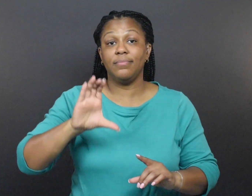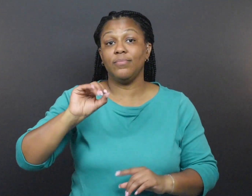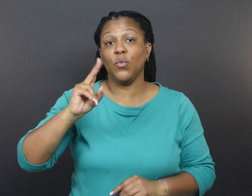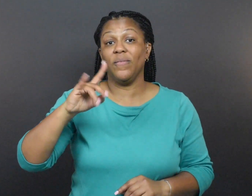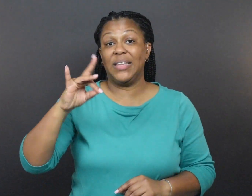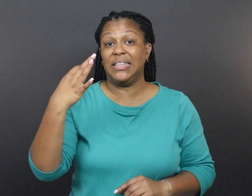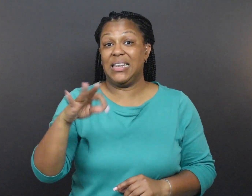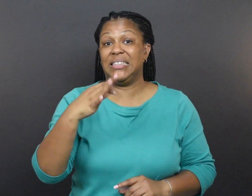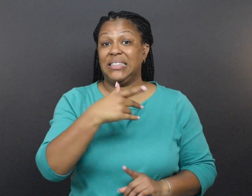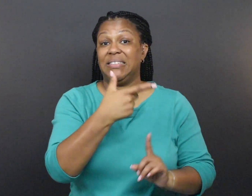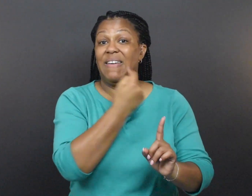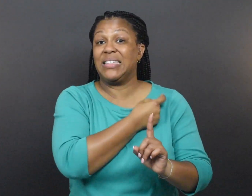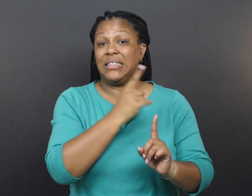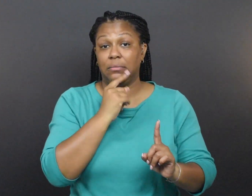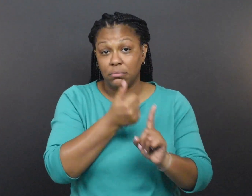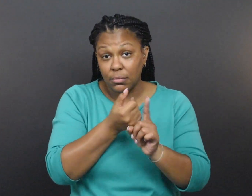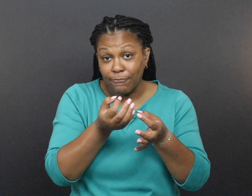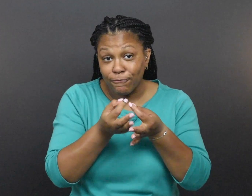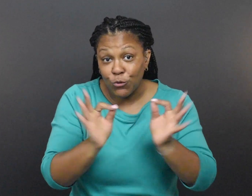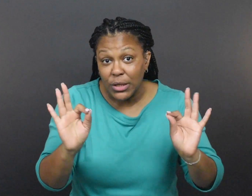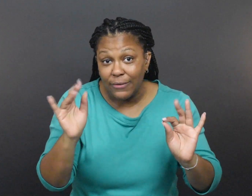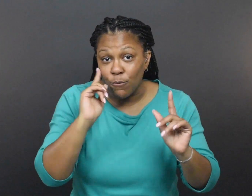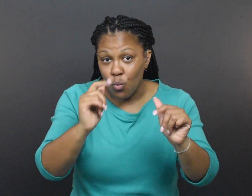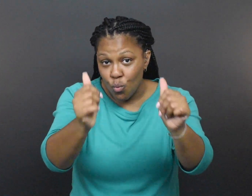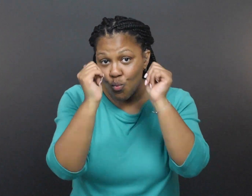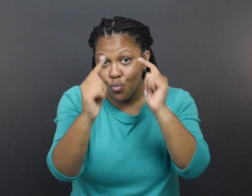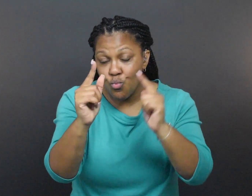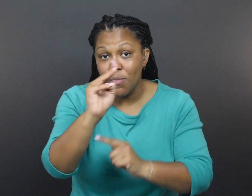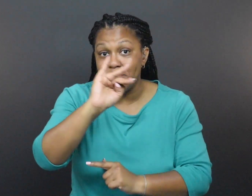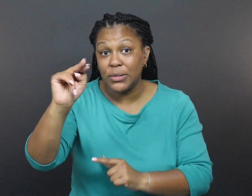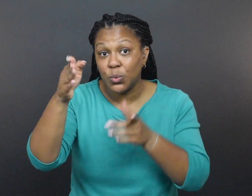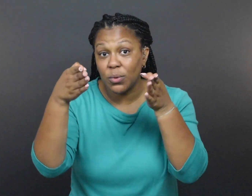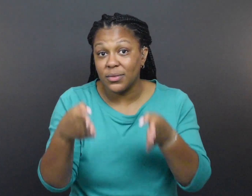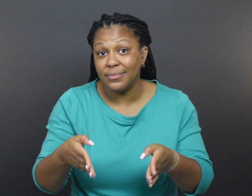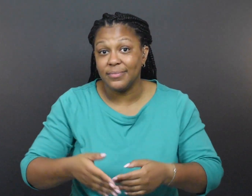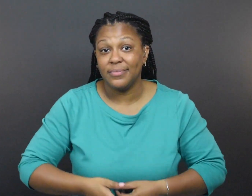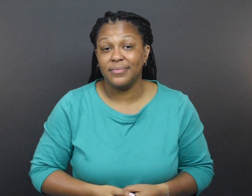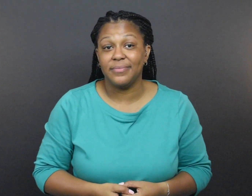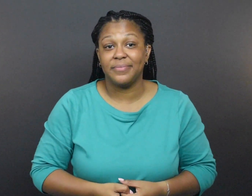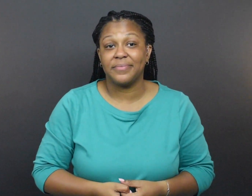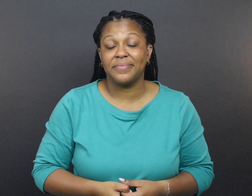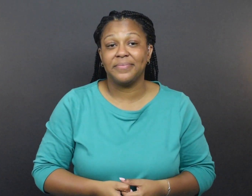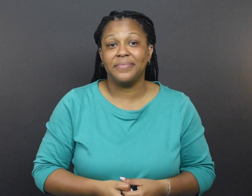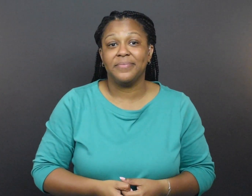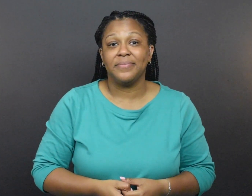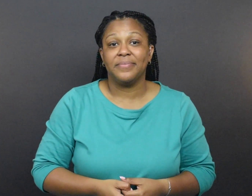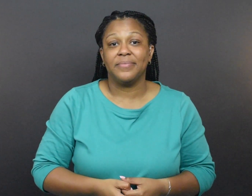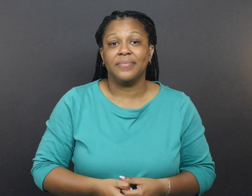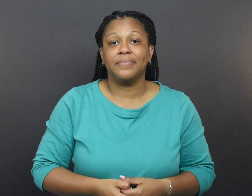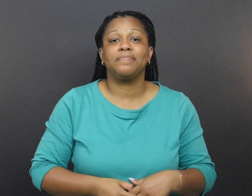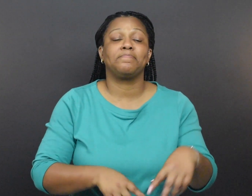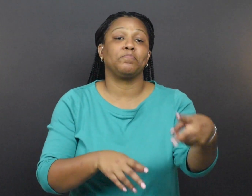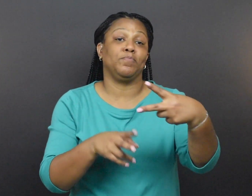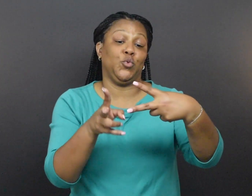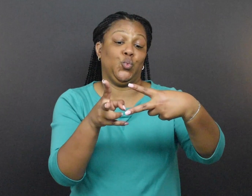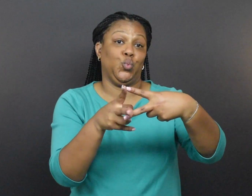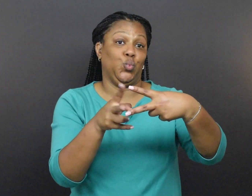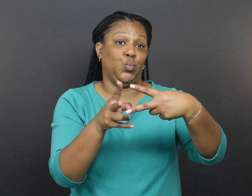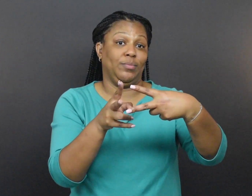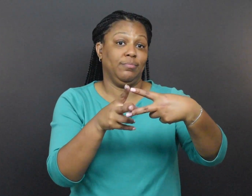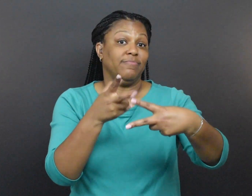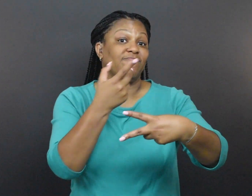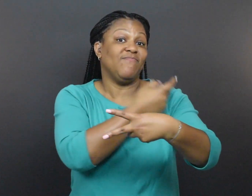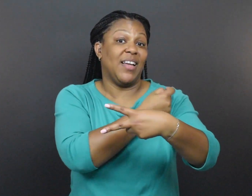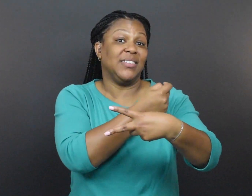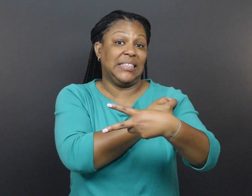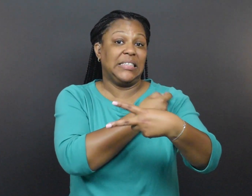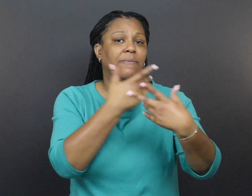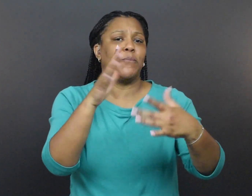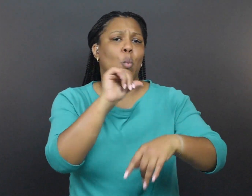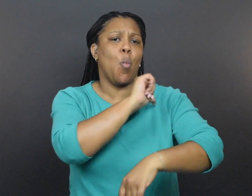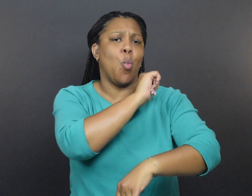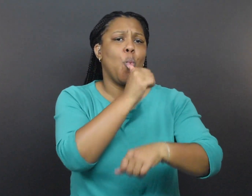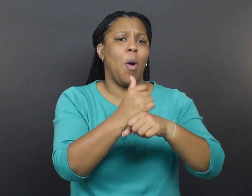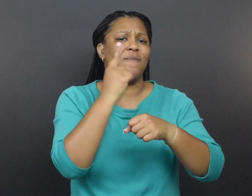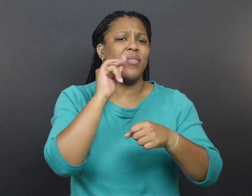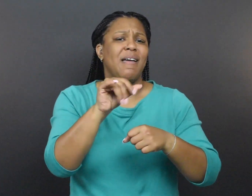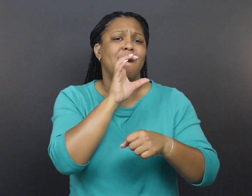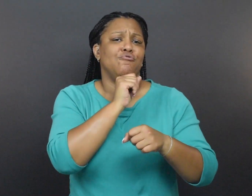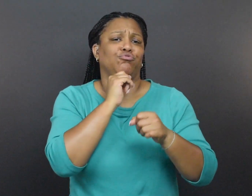The COVID-19 vaccine is free for all Minnesotans. • Two vaccines have been authorized for this age